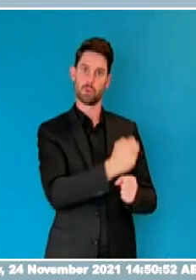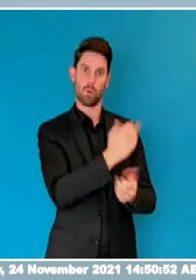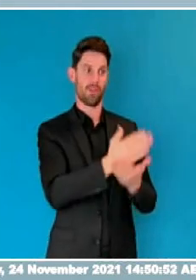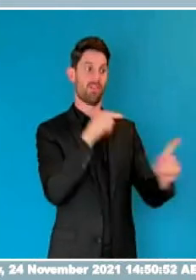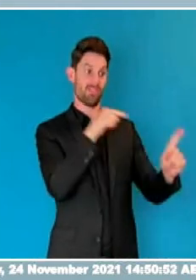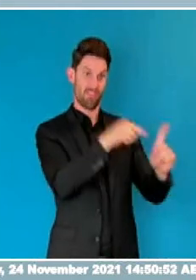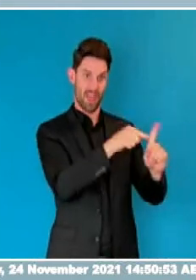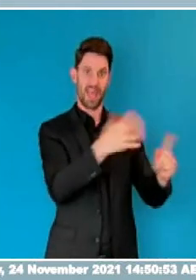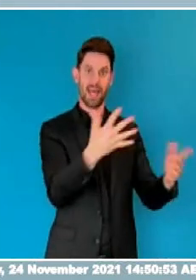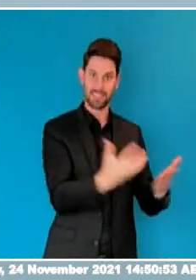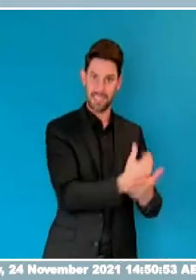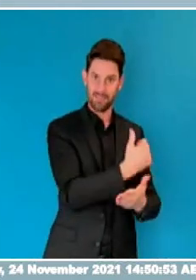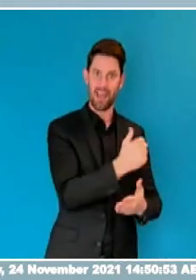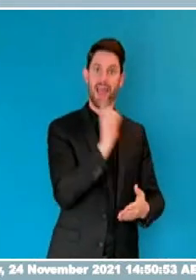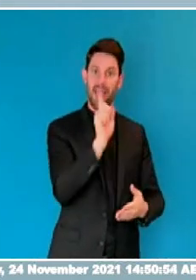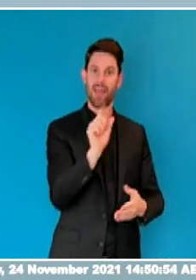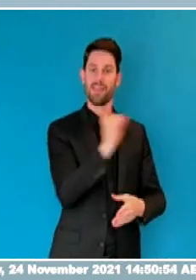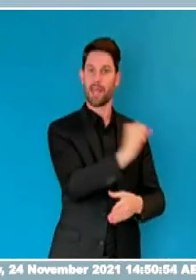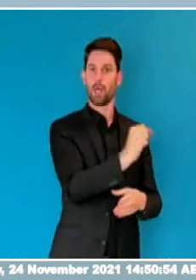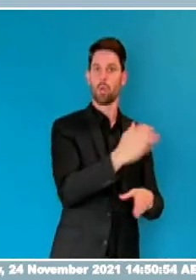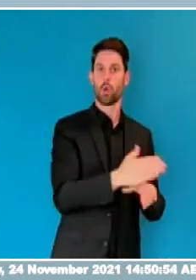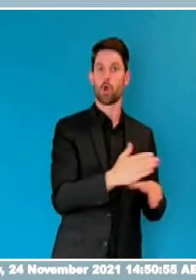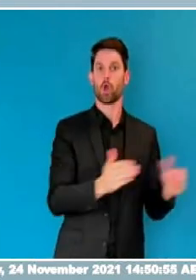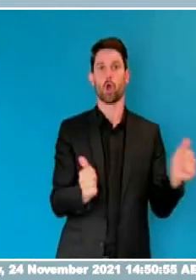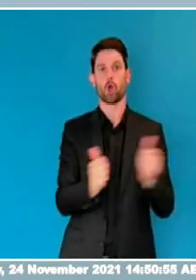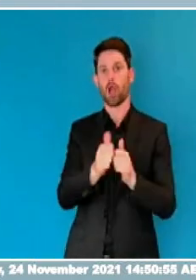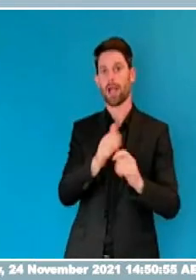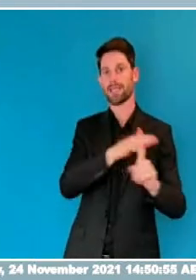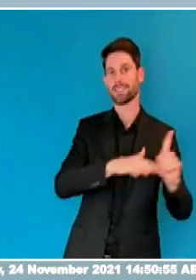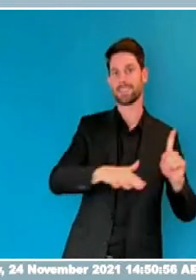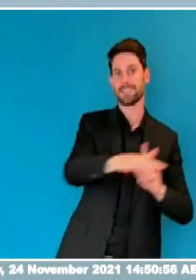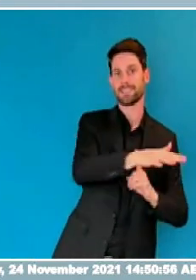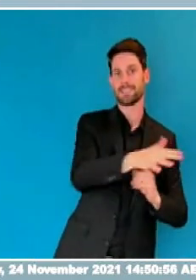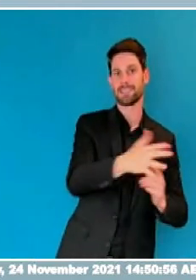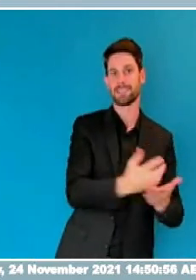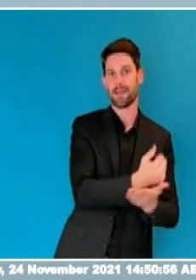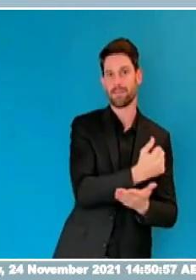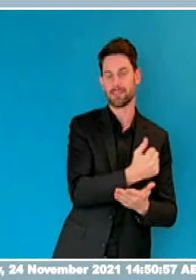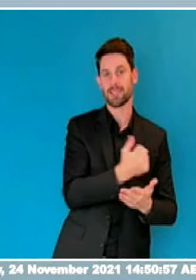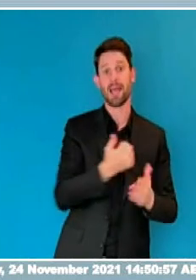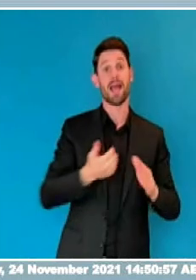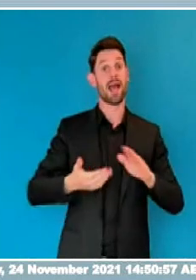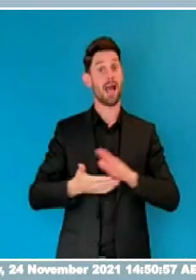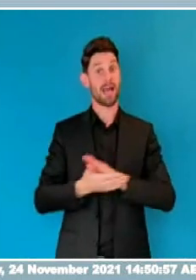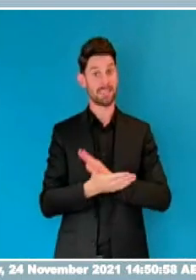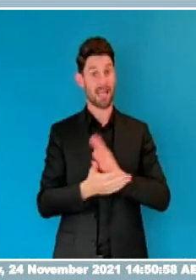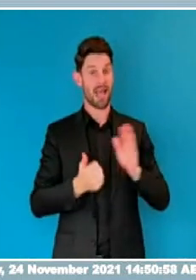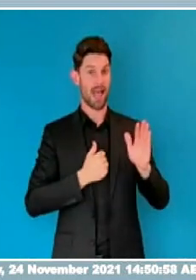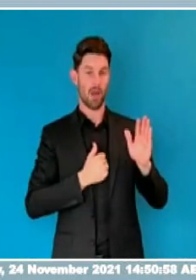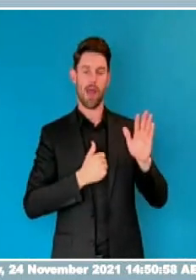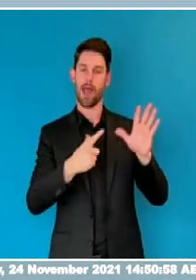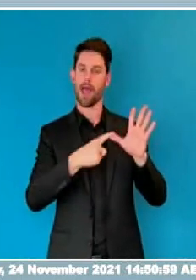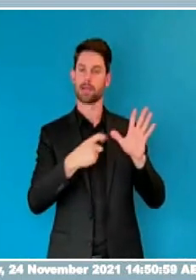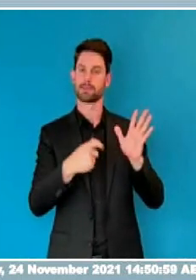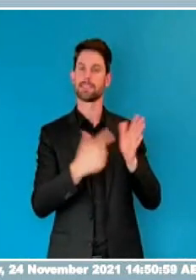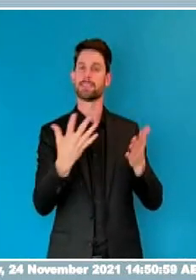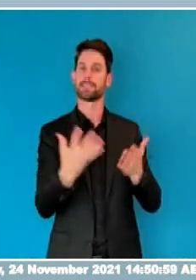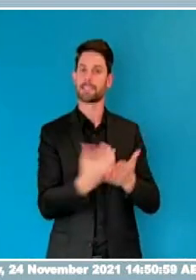So potentially, yes. In the Safety Rehabilitation and Compensation Act side of the work we do,